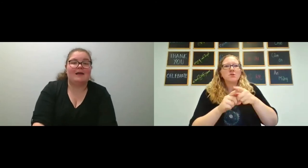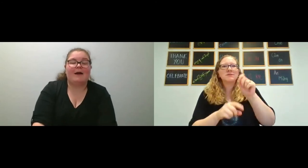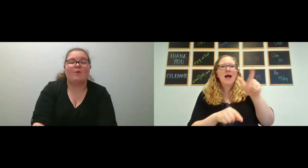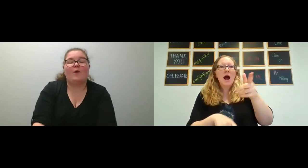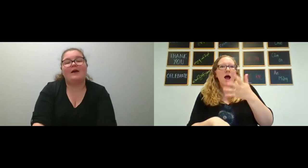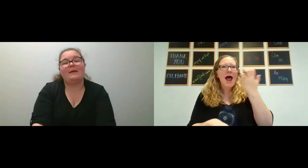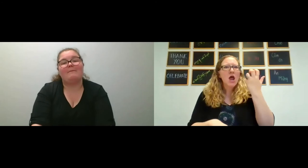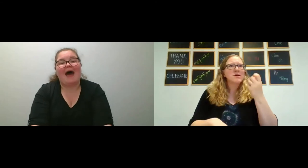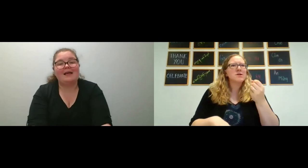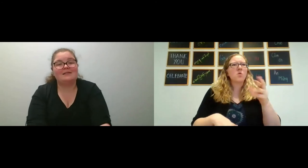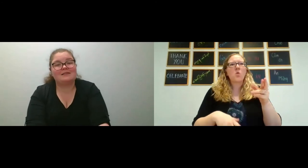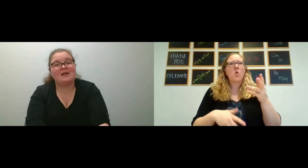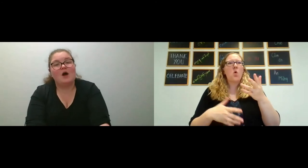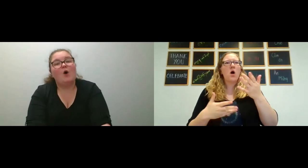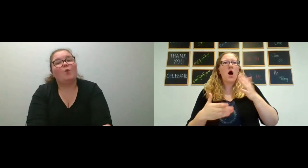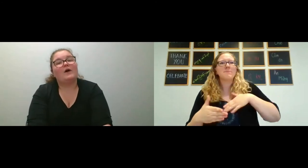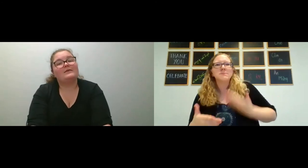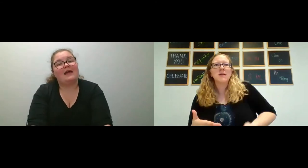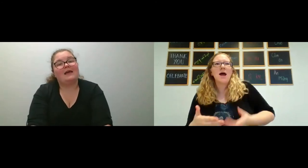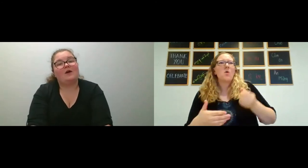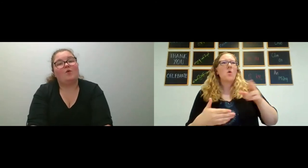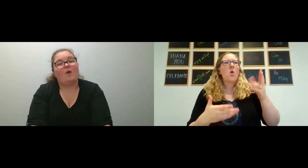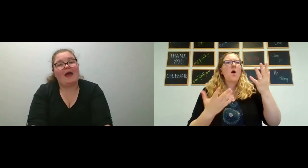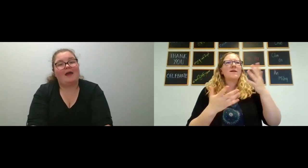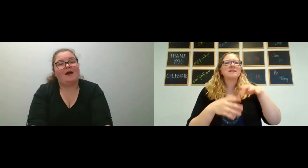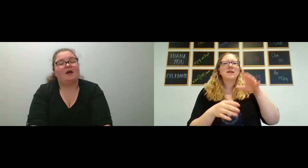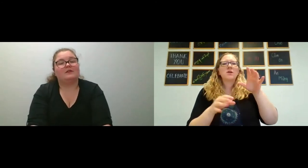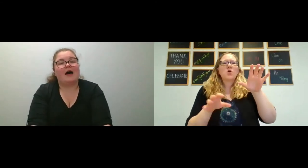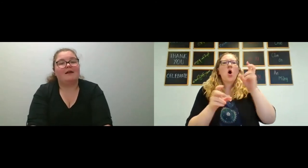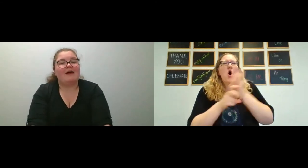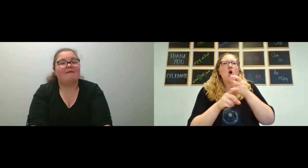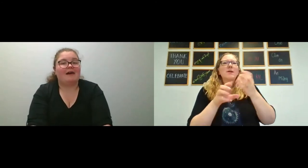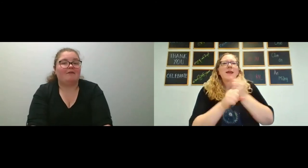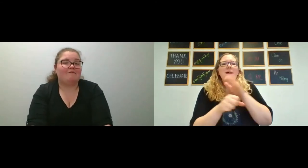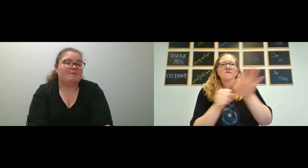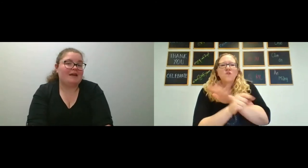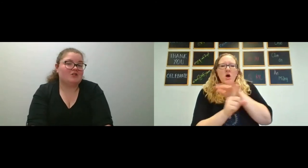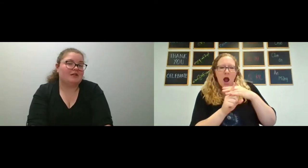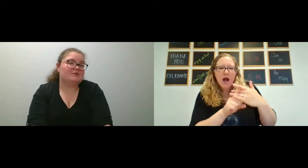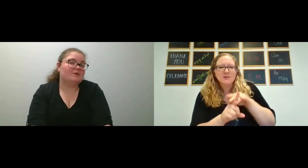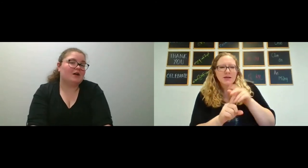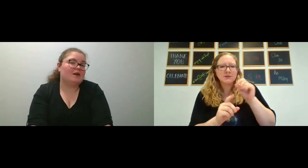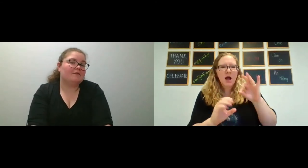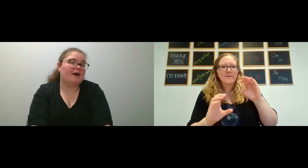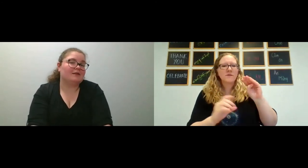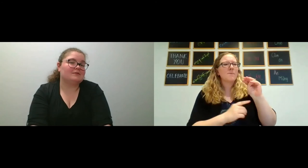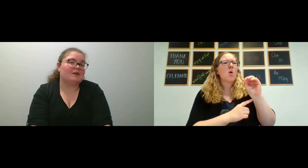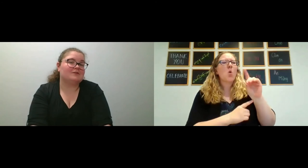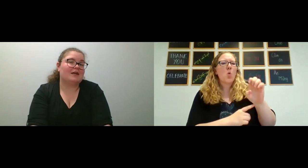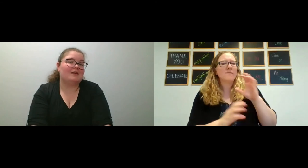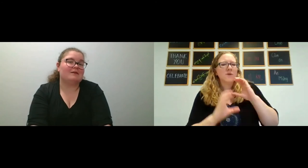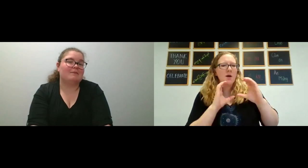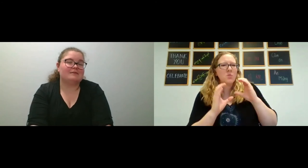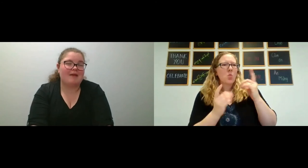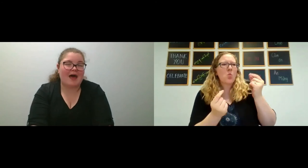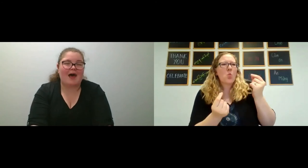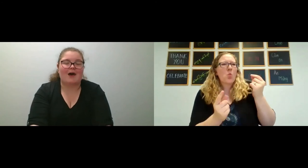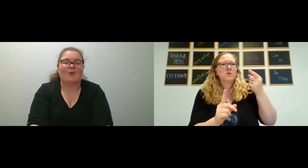and by wearing masks, we're taking away a lot of that vital information. So it's harder for us to understand if somebody is mad